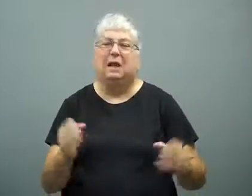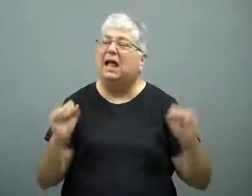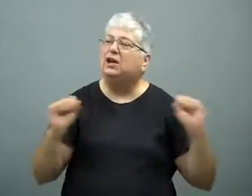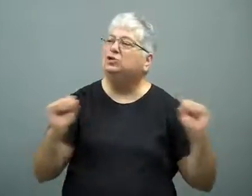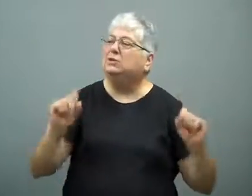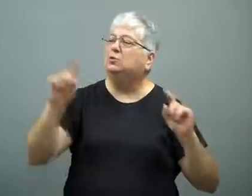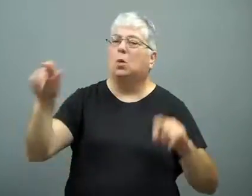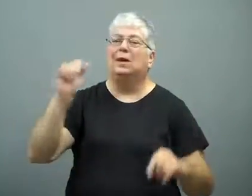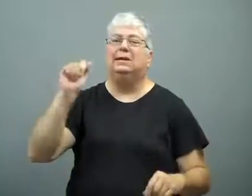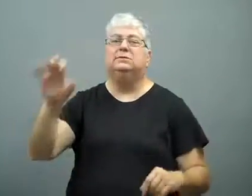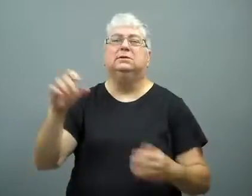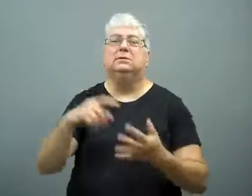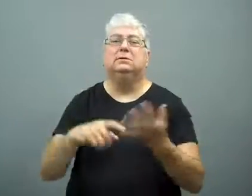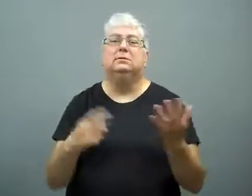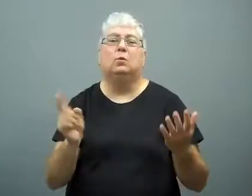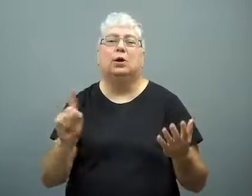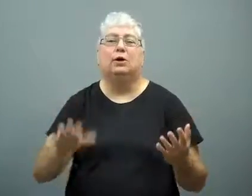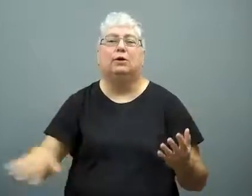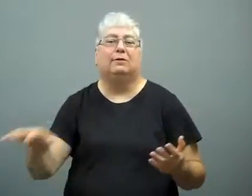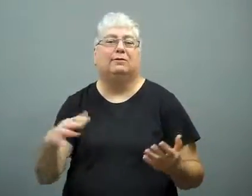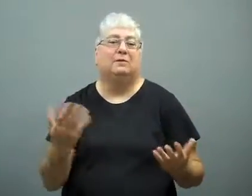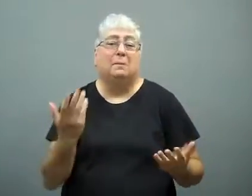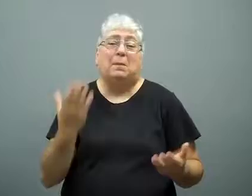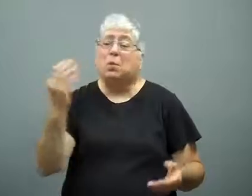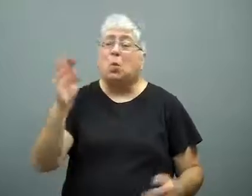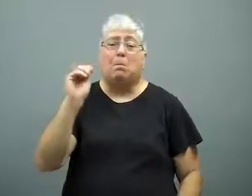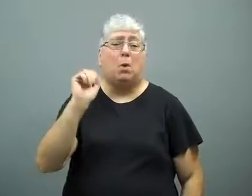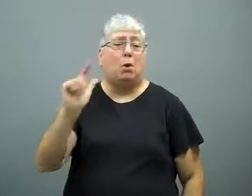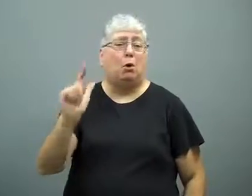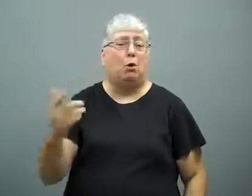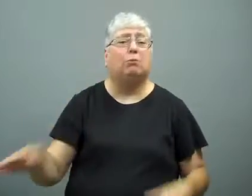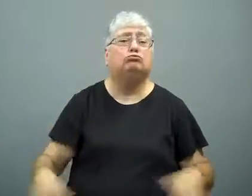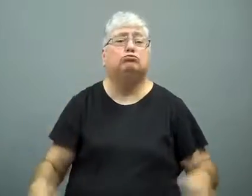Exercise in an air conditioned facility if possible.